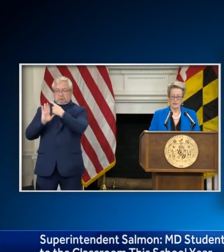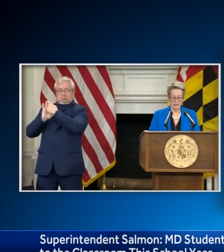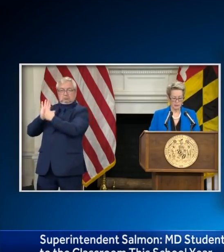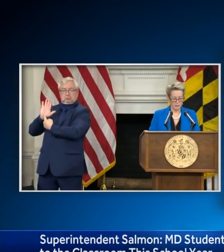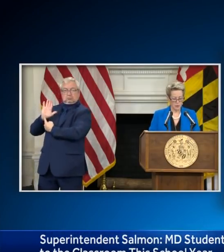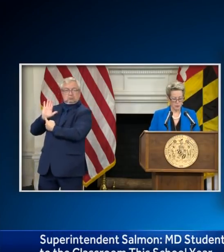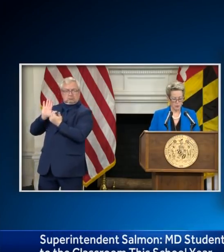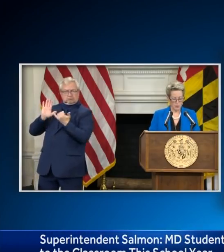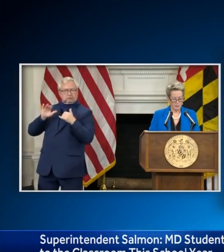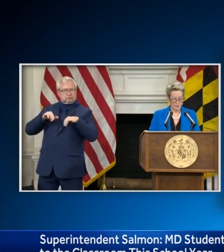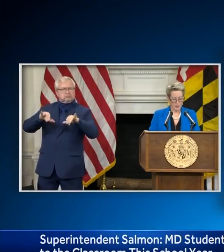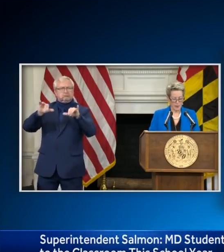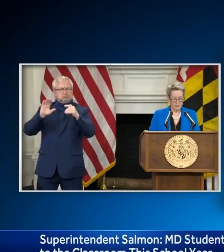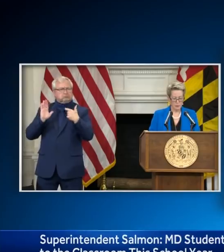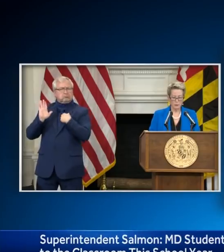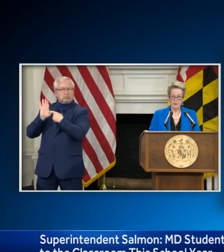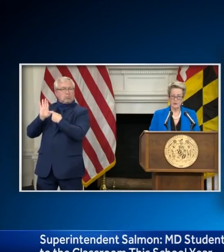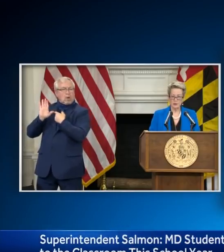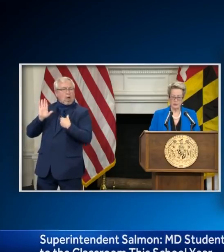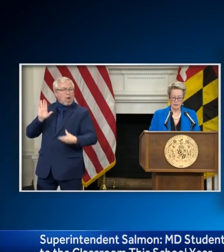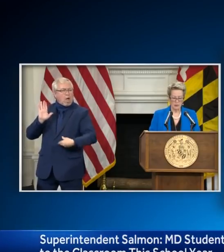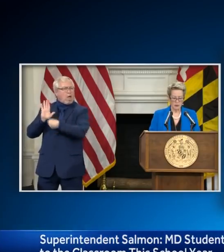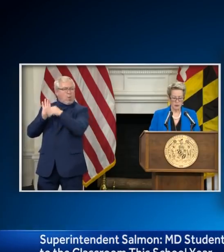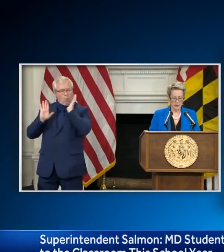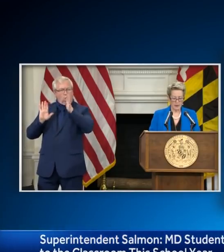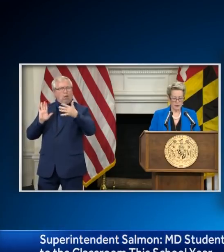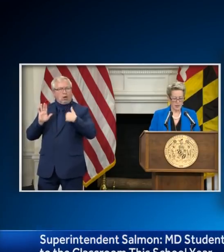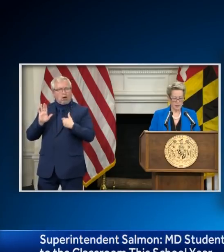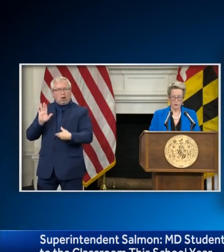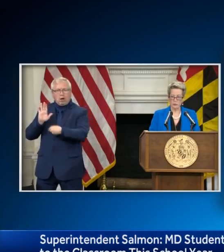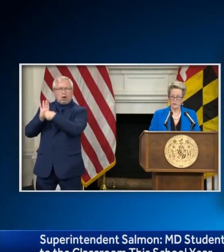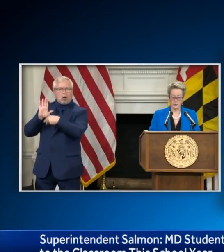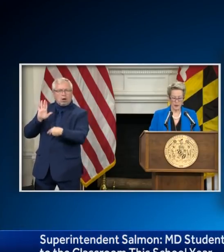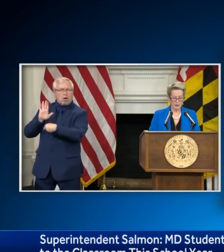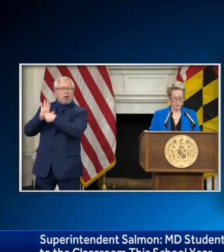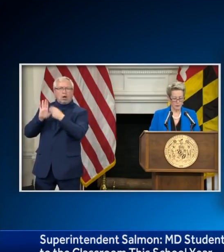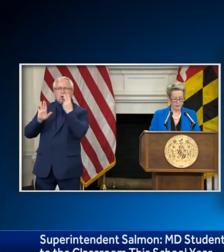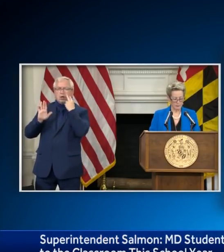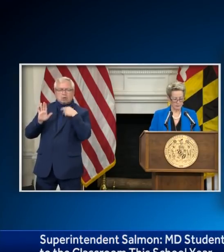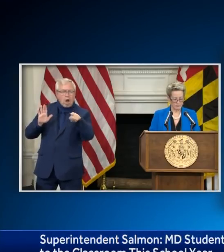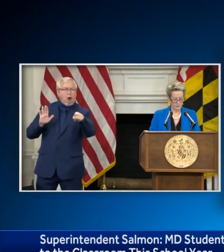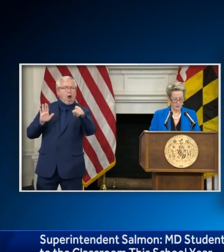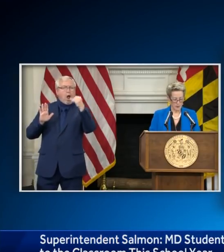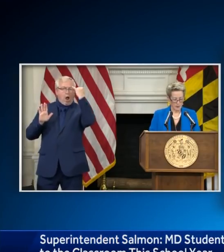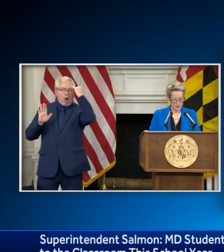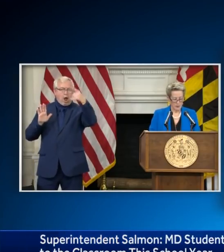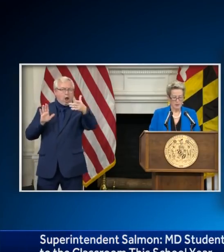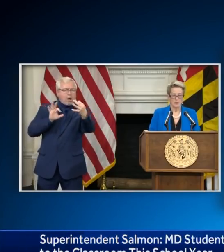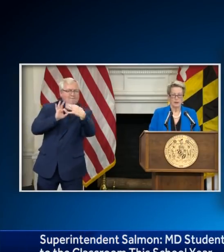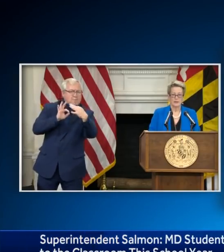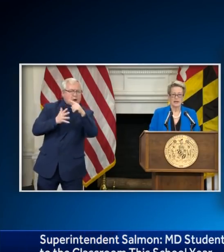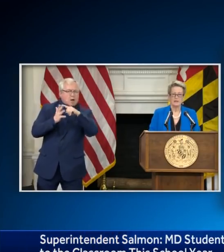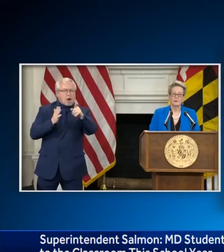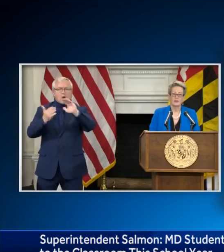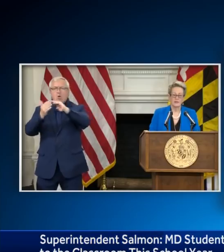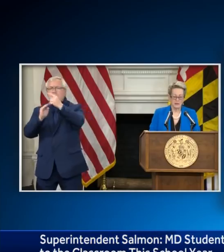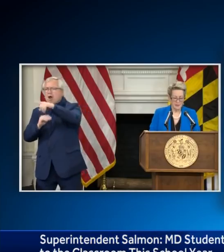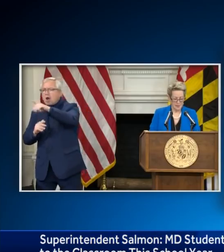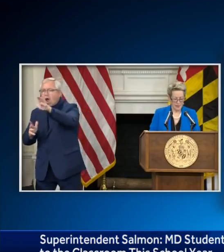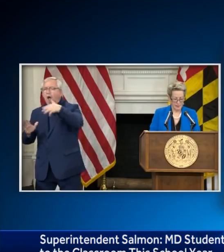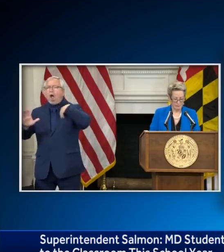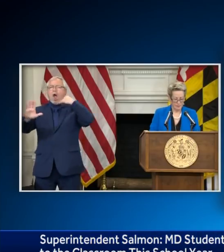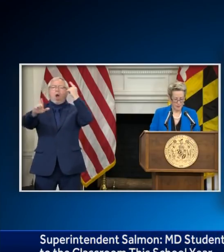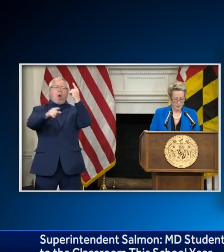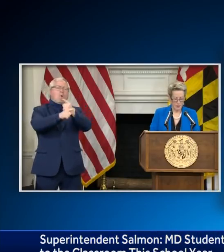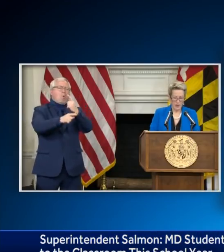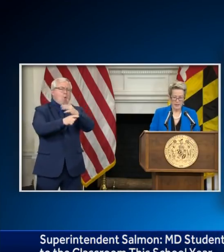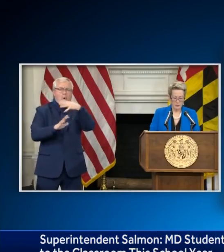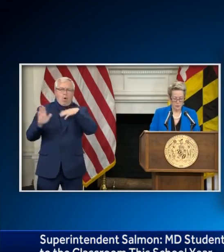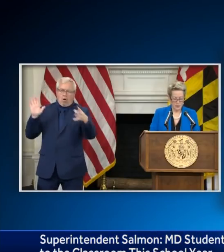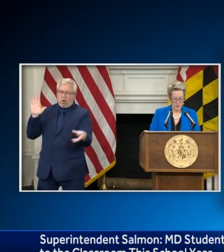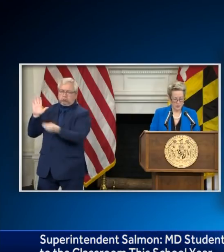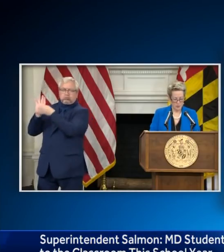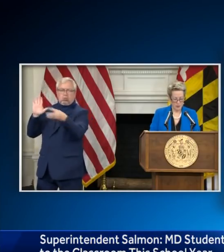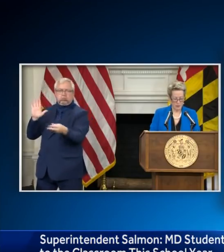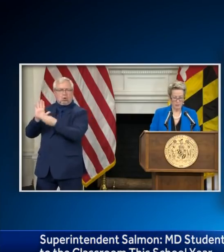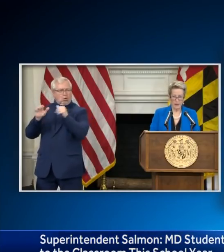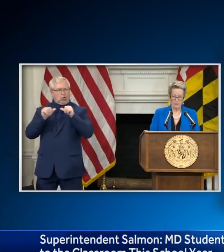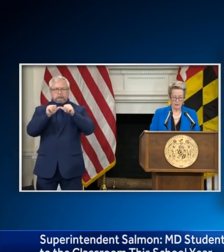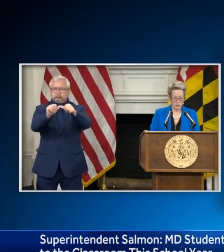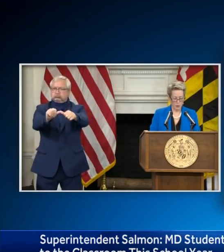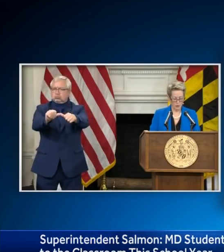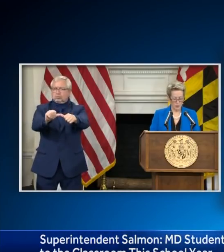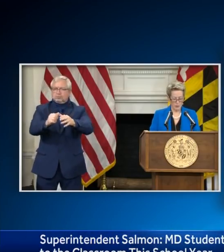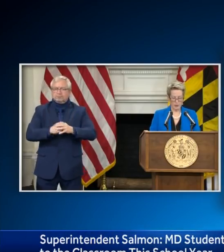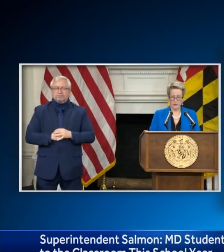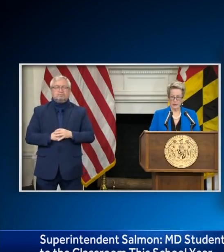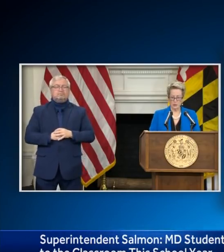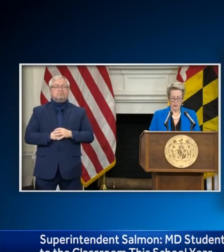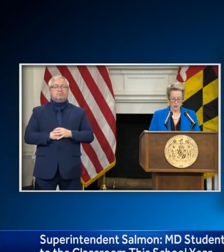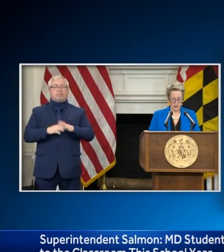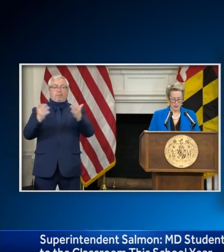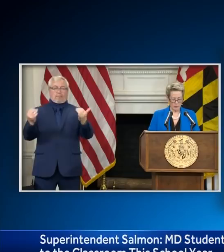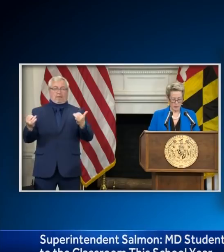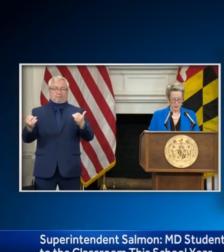WE WILL CONTINUE TO UPDATE THIS DOCUMENT WHILE ADDRESSING ADDITIONAL ISSUES AND WE WILL BE CERTAIN TO ENGAGE STAKEHOLDERS FOR THEIR INPUT.